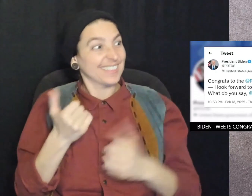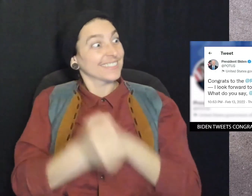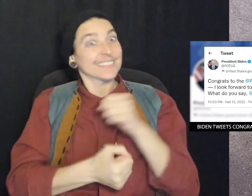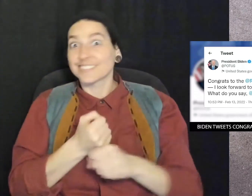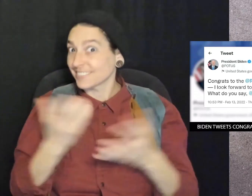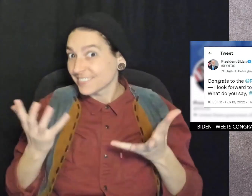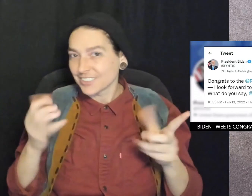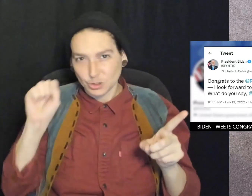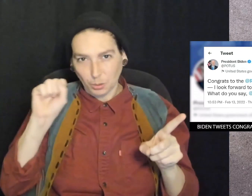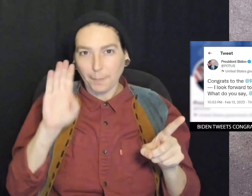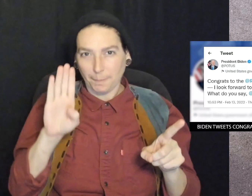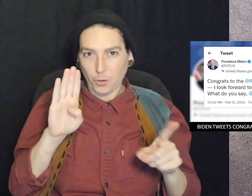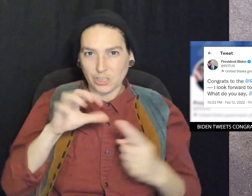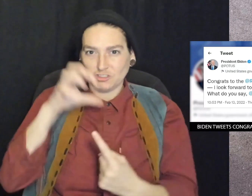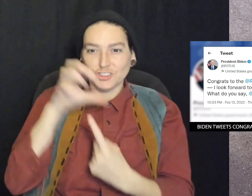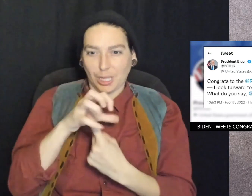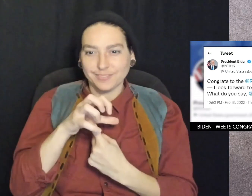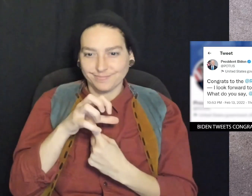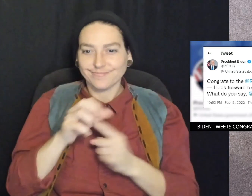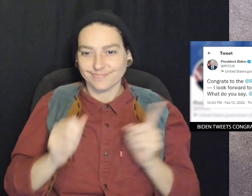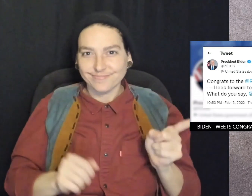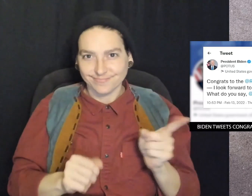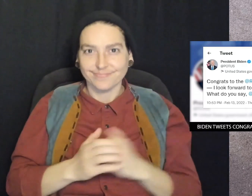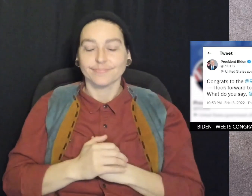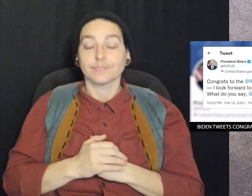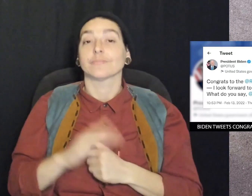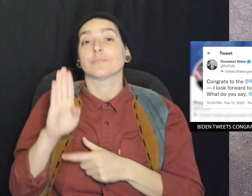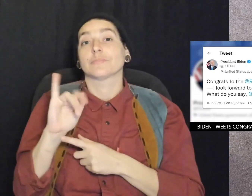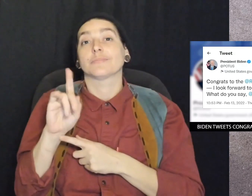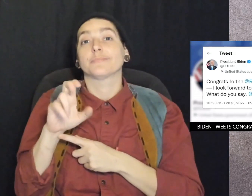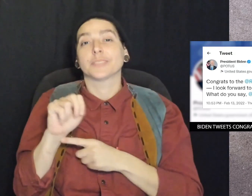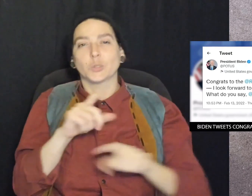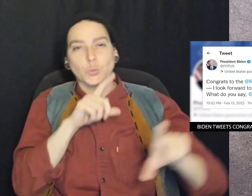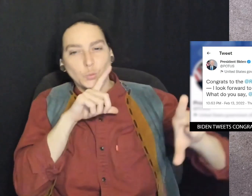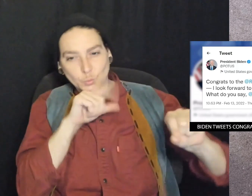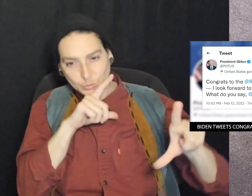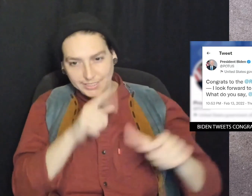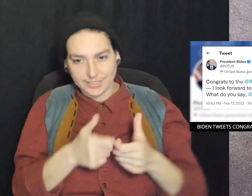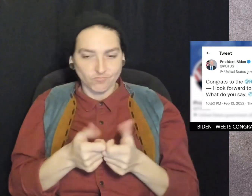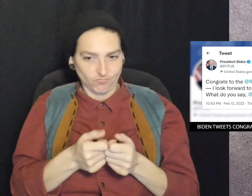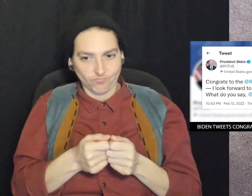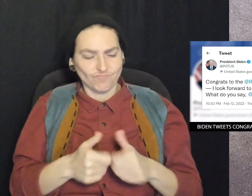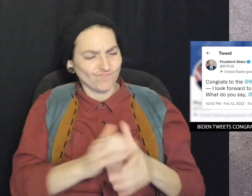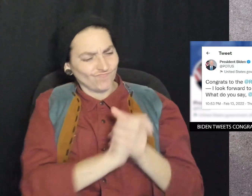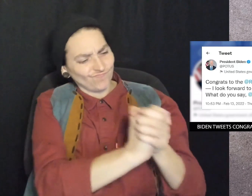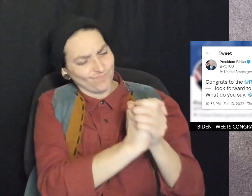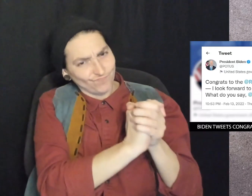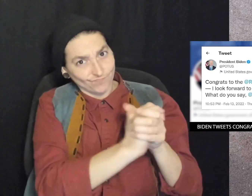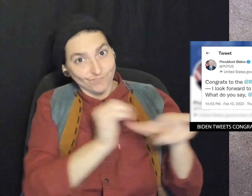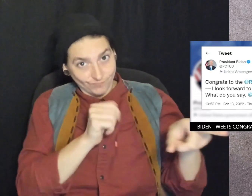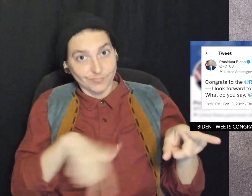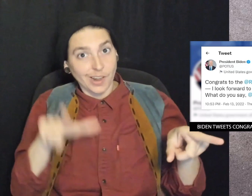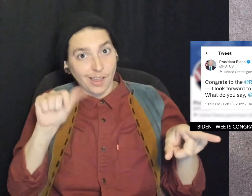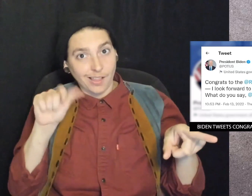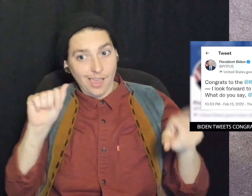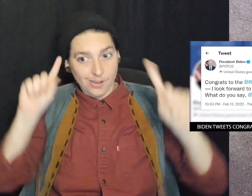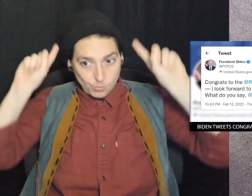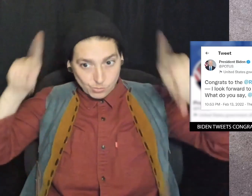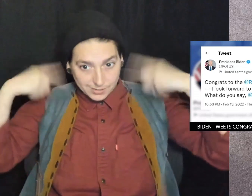president Joe Biden has unofficially send an invite to this year's Super Bowl champs